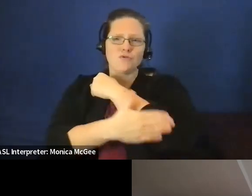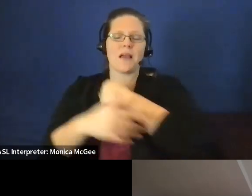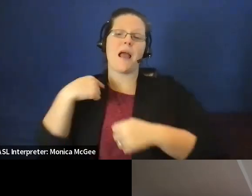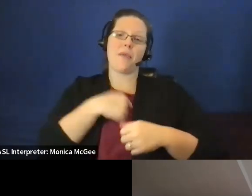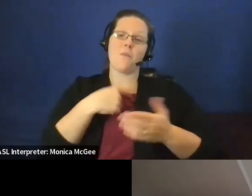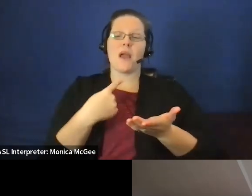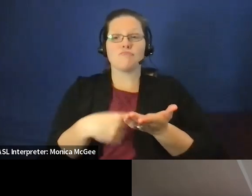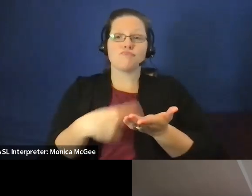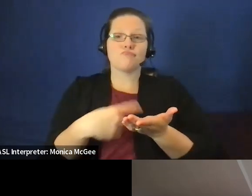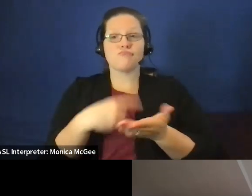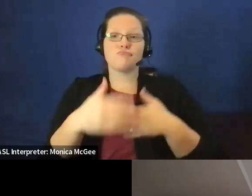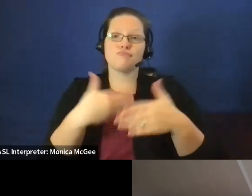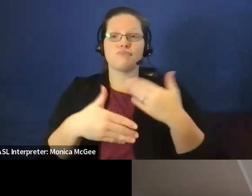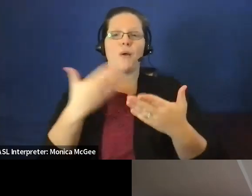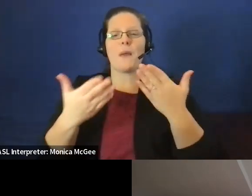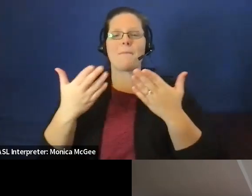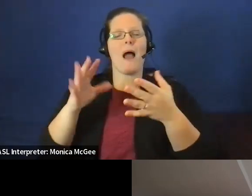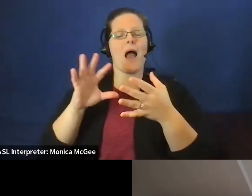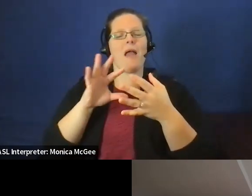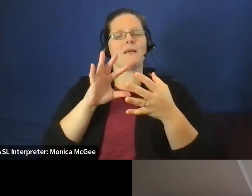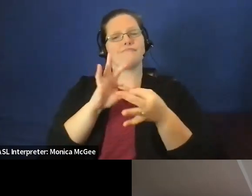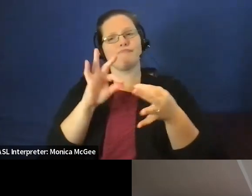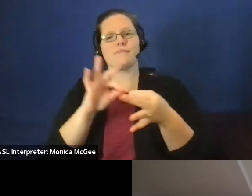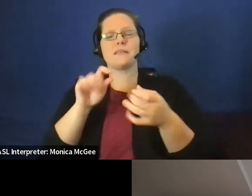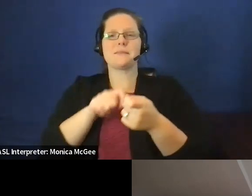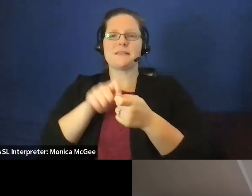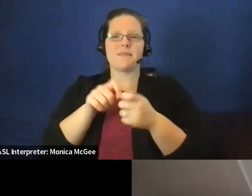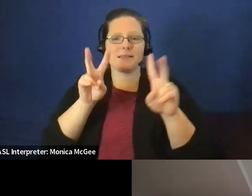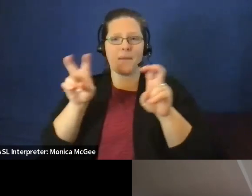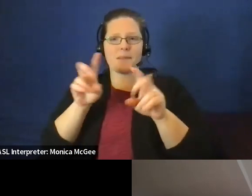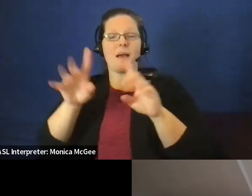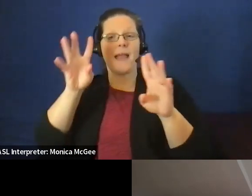folks could put what parts of the country you're in and maybe as the